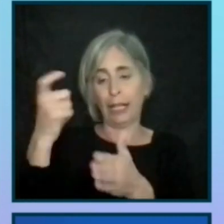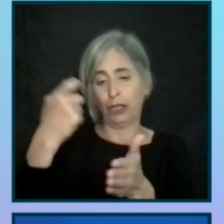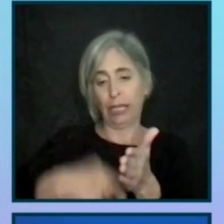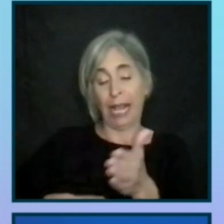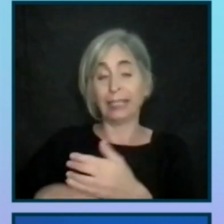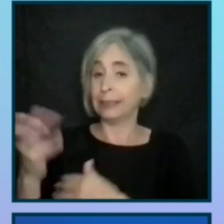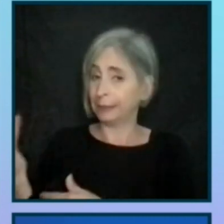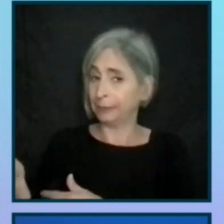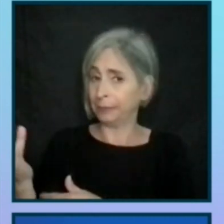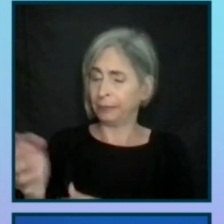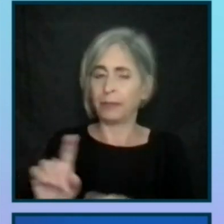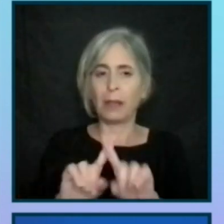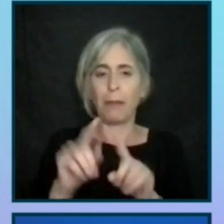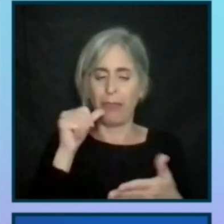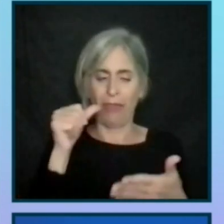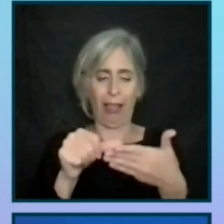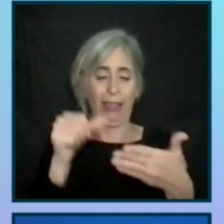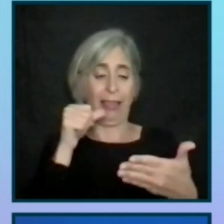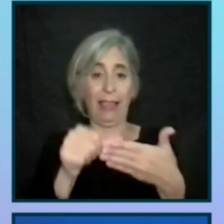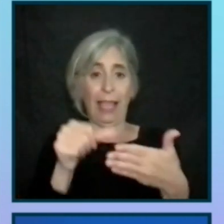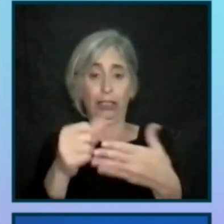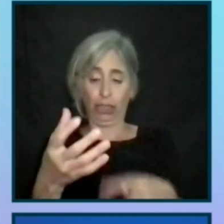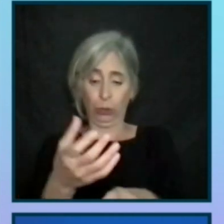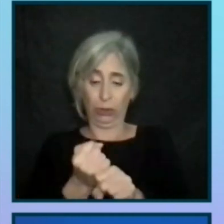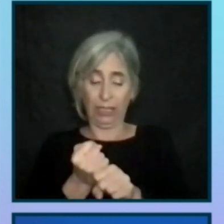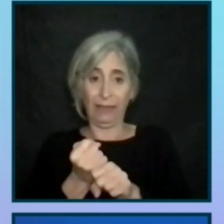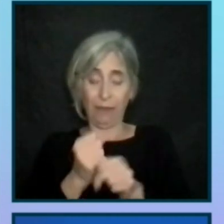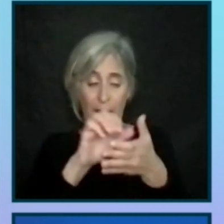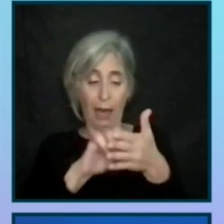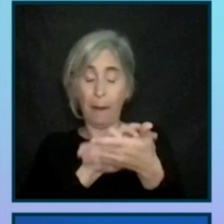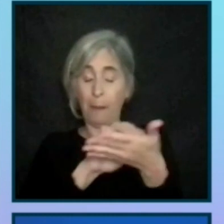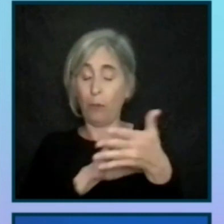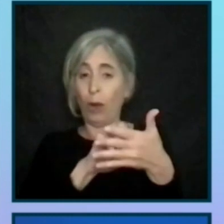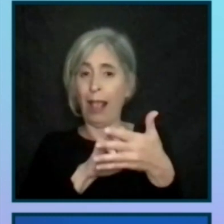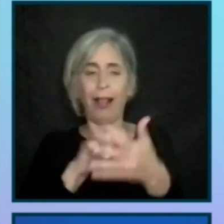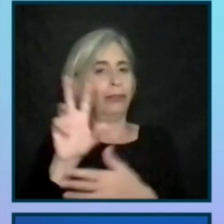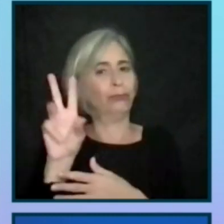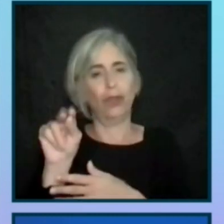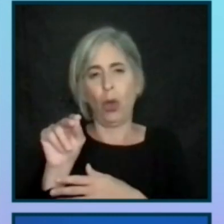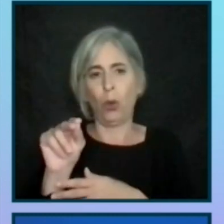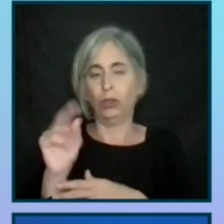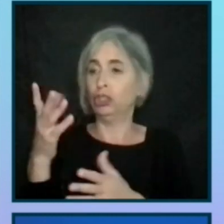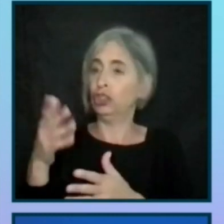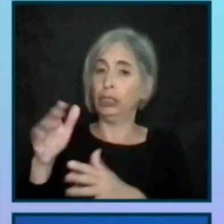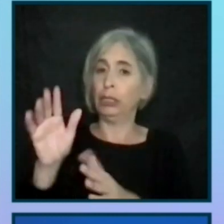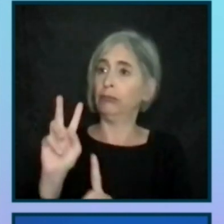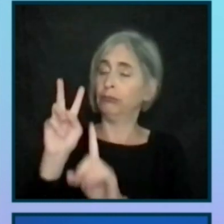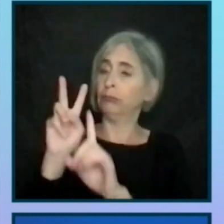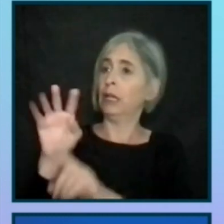However, the letters that she got were not in braille. And so she appealed to the IRS saying,